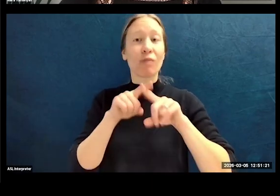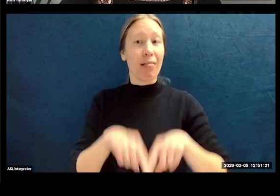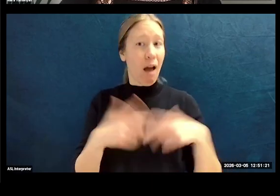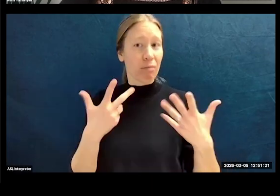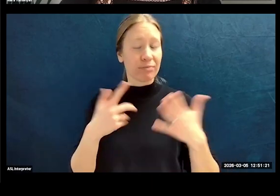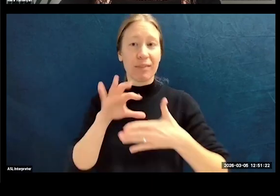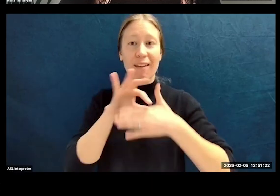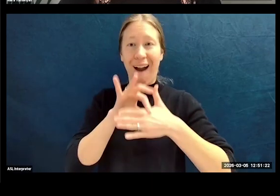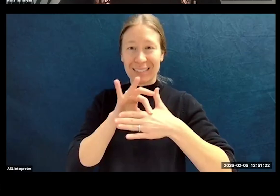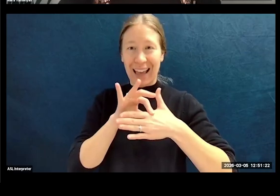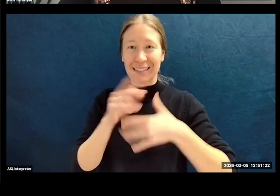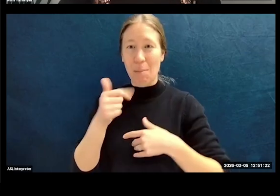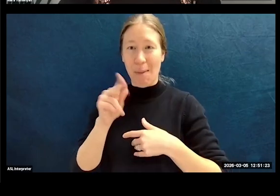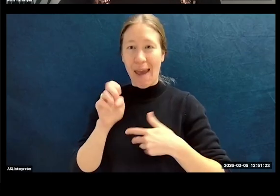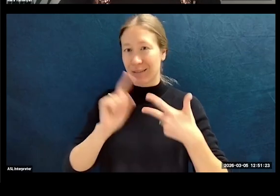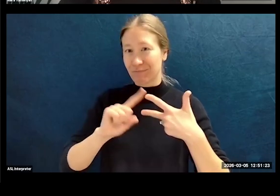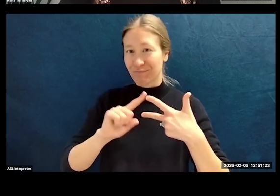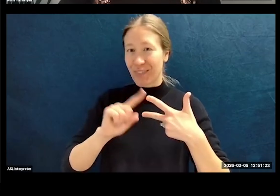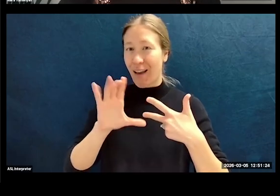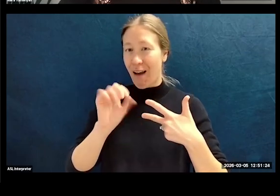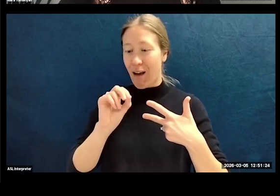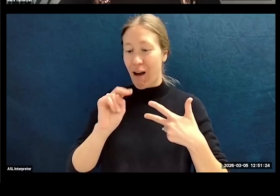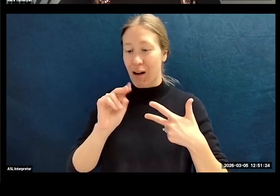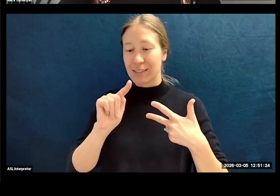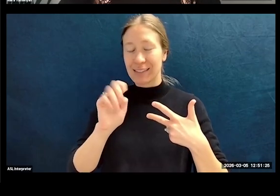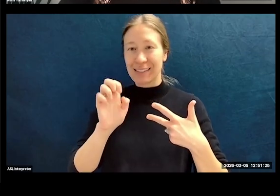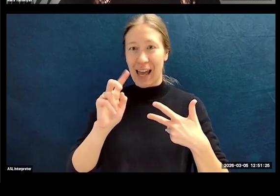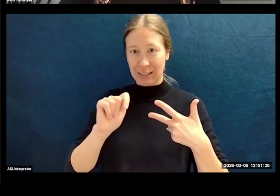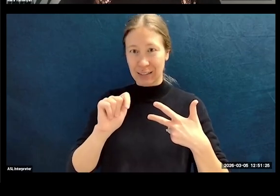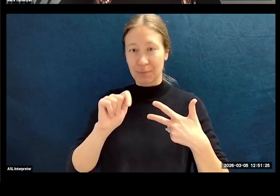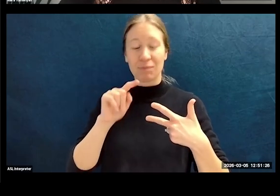Content pane shows a tree-like view of all objects